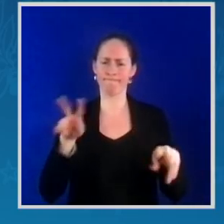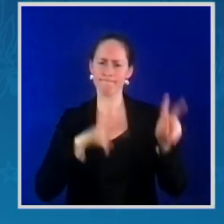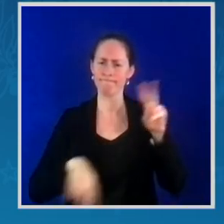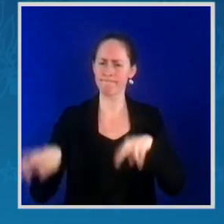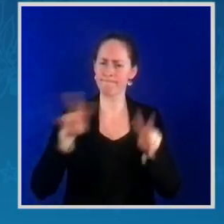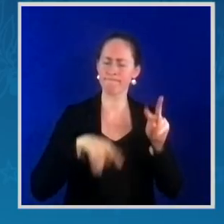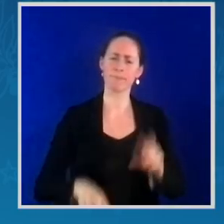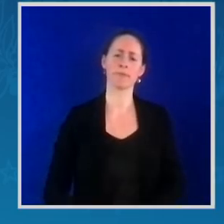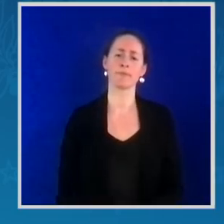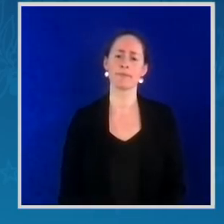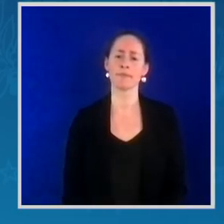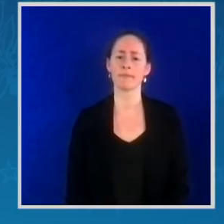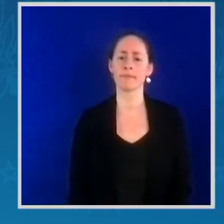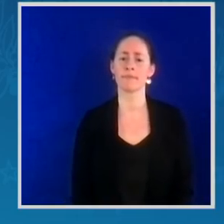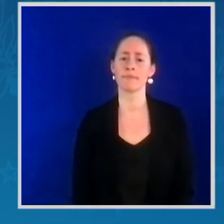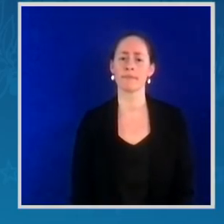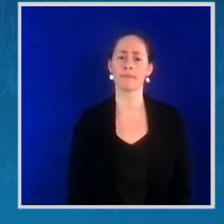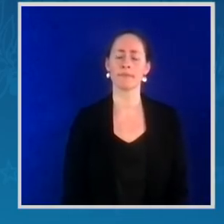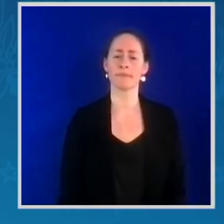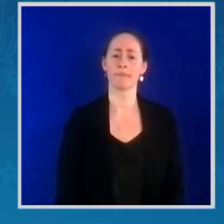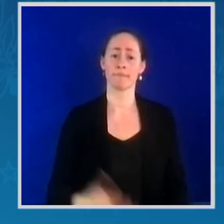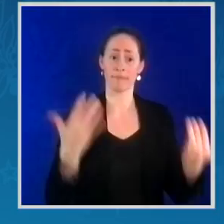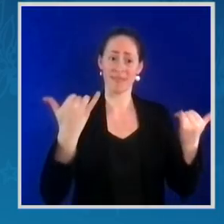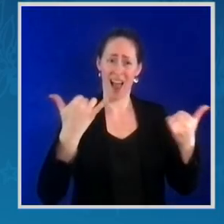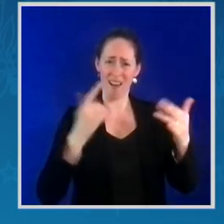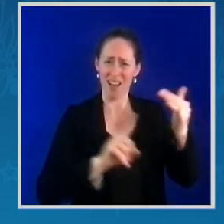you have to go to where the problem exists.